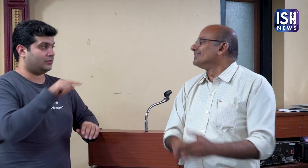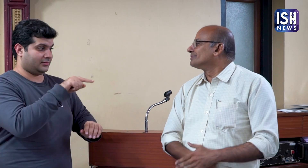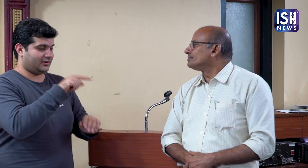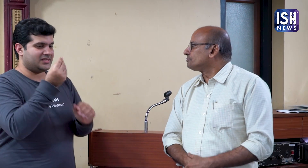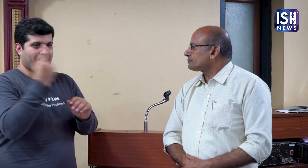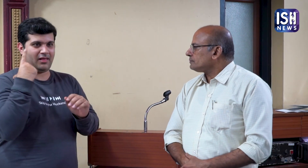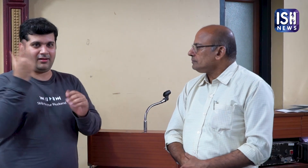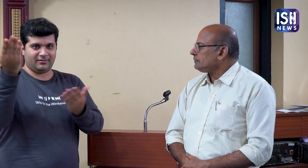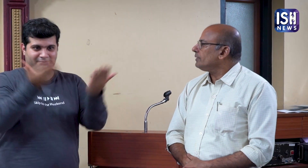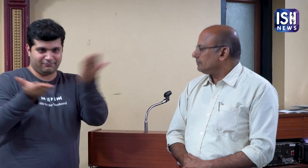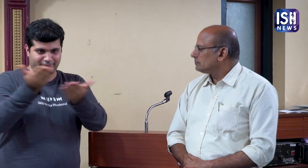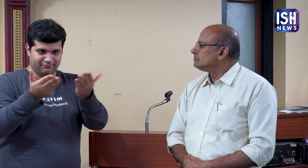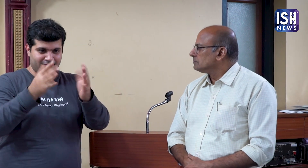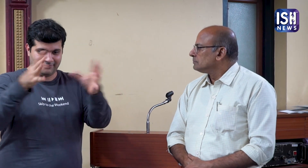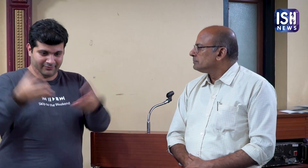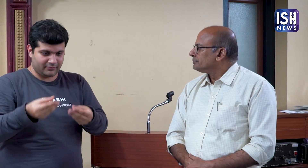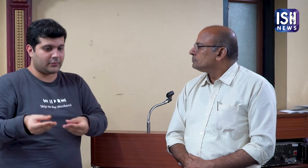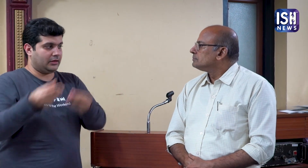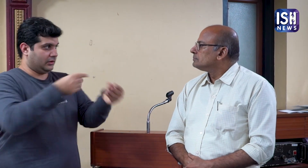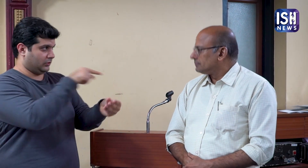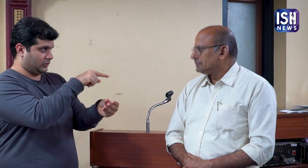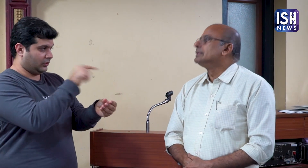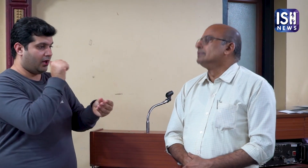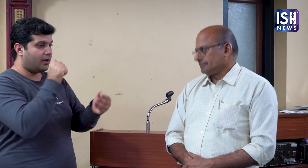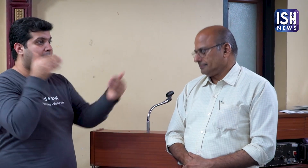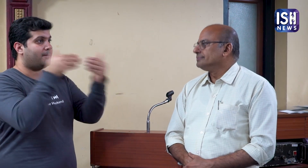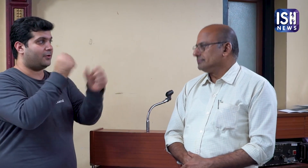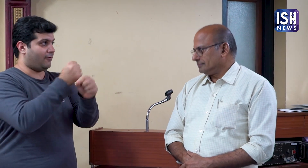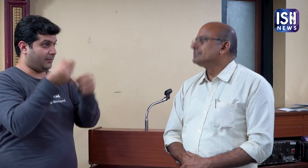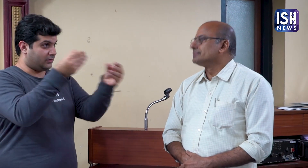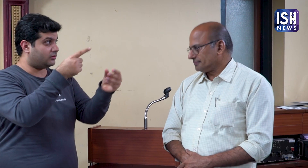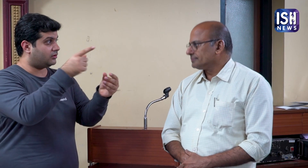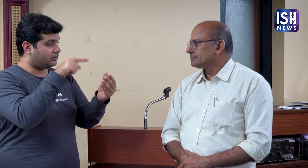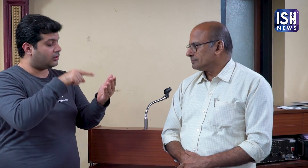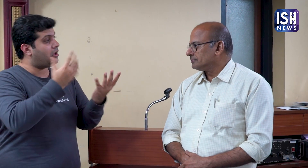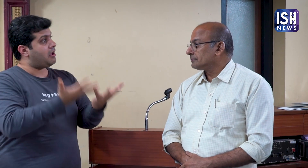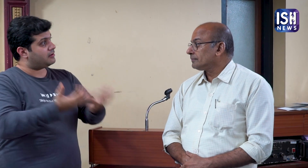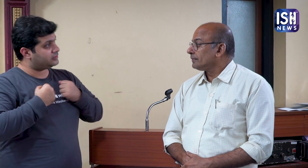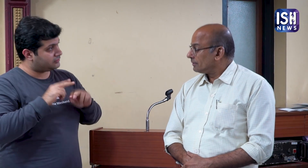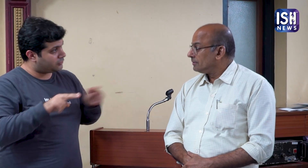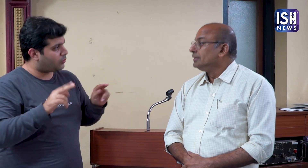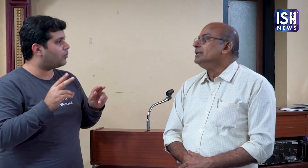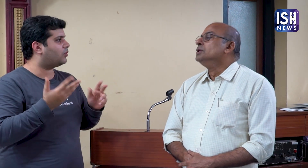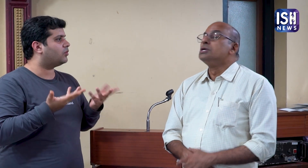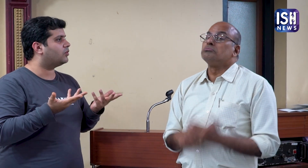After the leaders hand over their recommendations, when you give these to the government, will they accept?